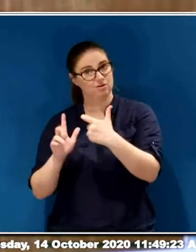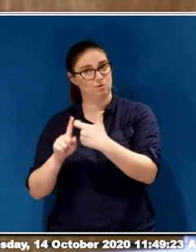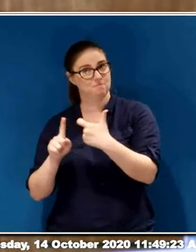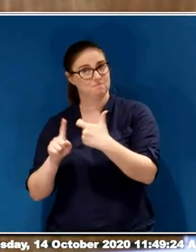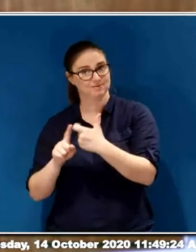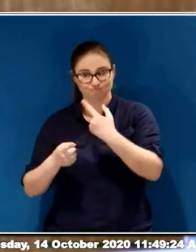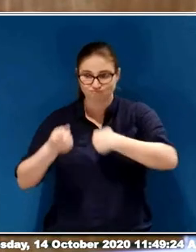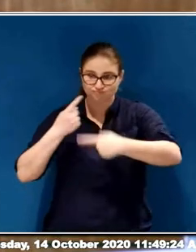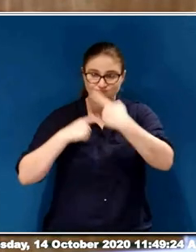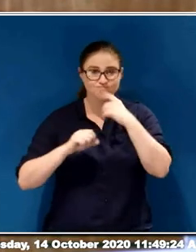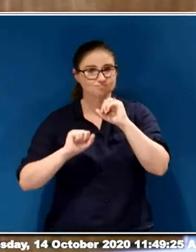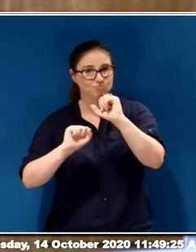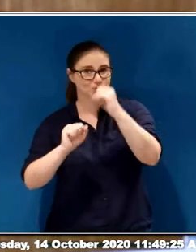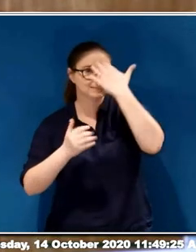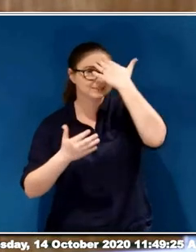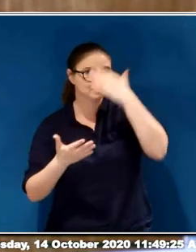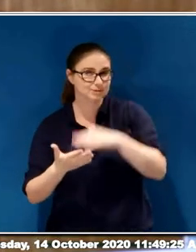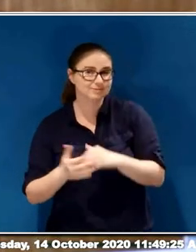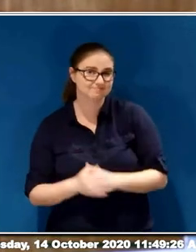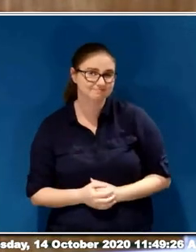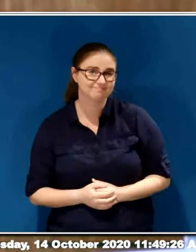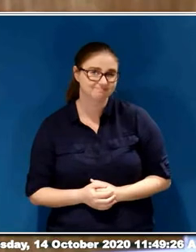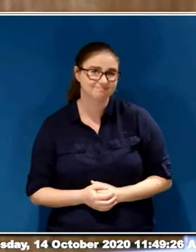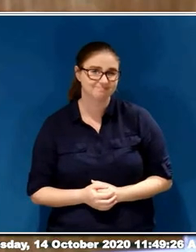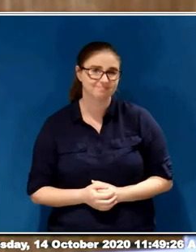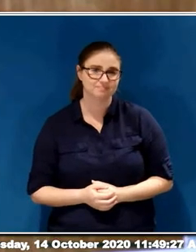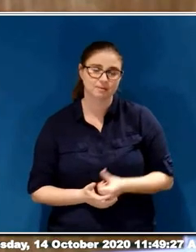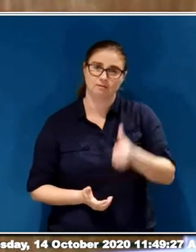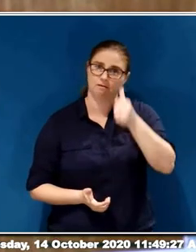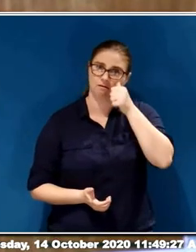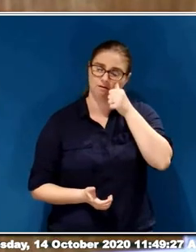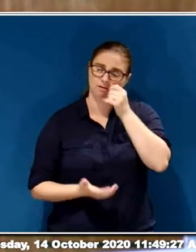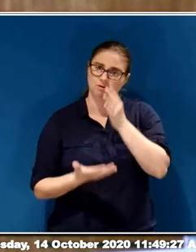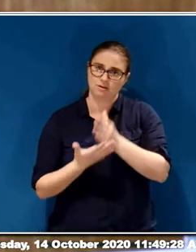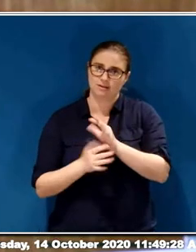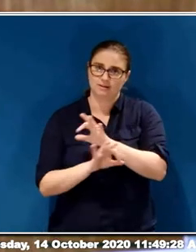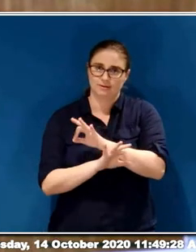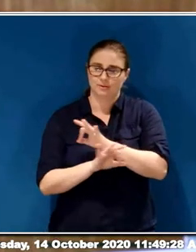We know that it's not a really very easy thing to do, and we appreciate